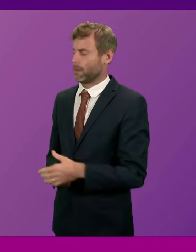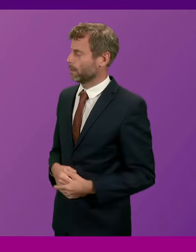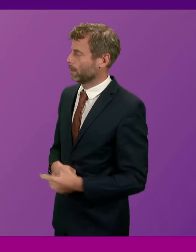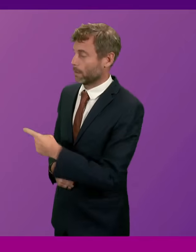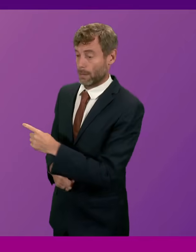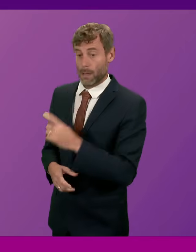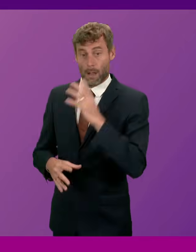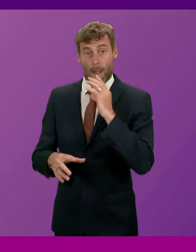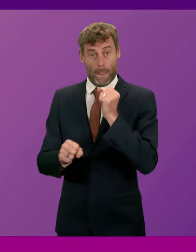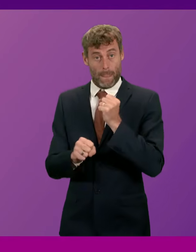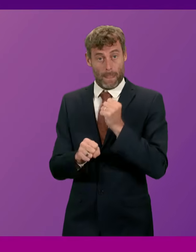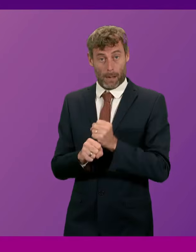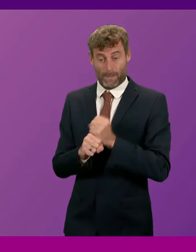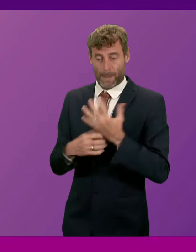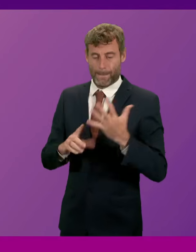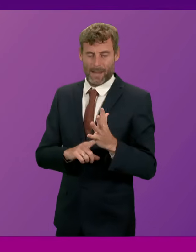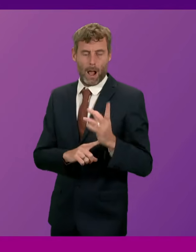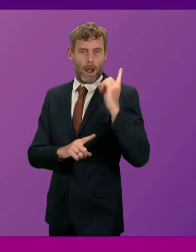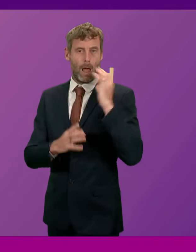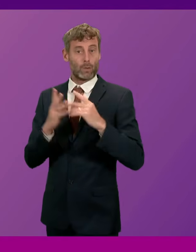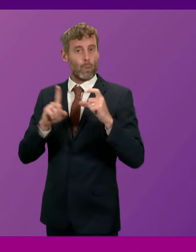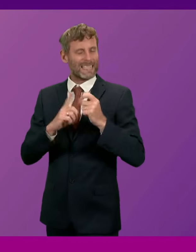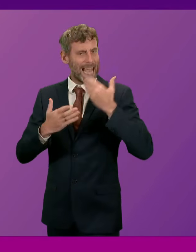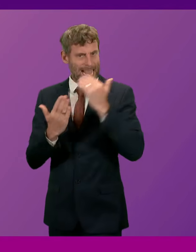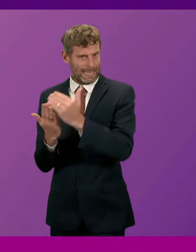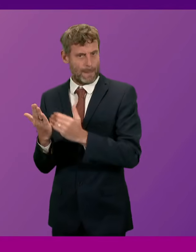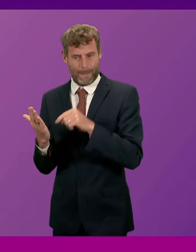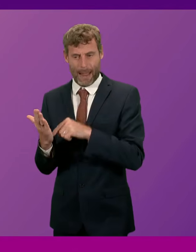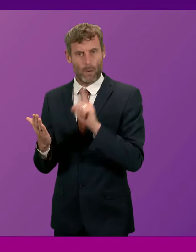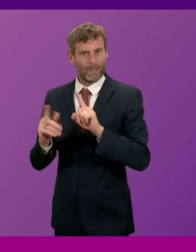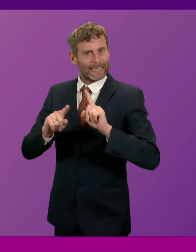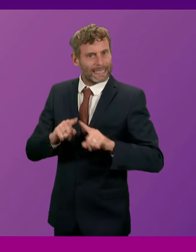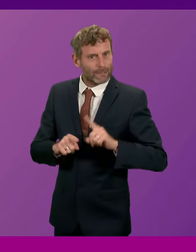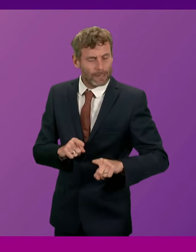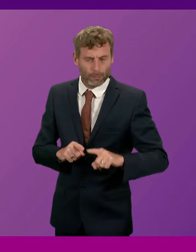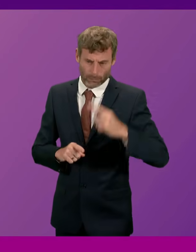In my statement to Parliament last Wednesday, I set out a range of interventions that the